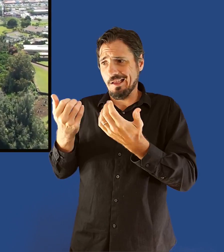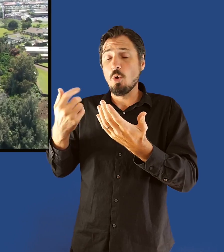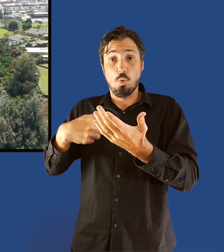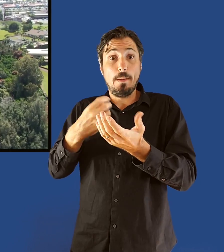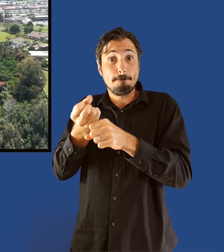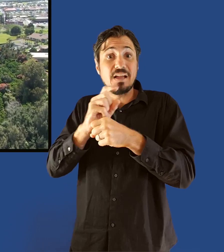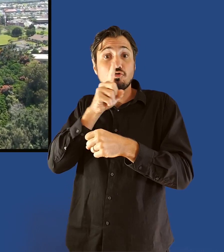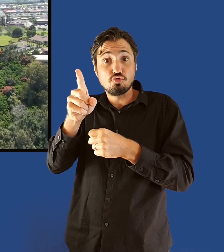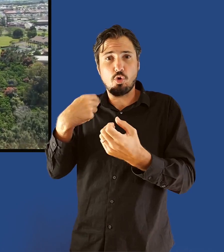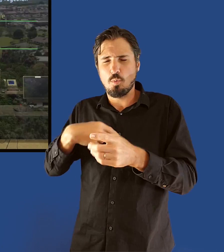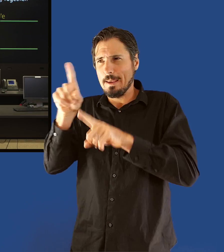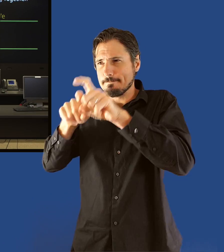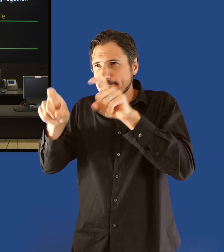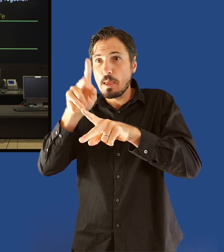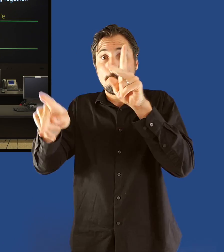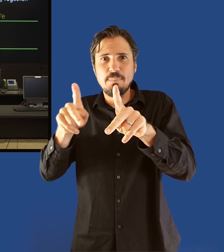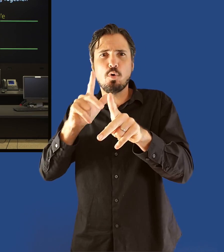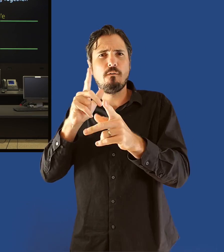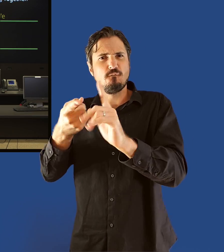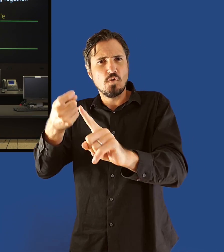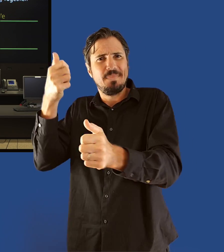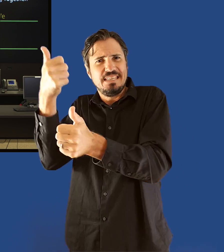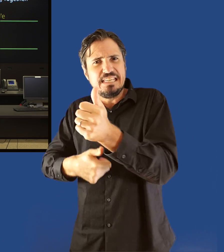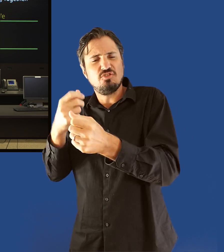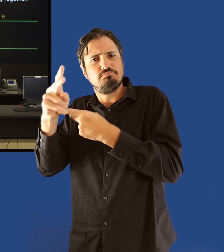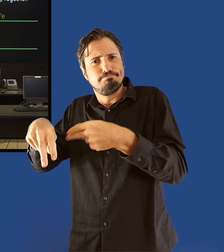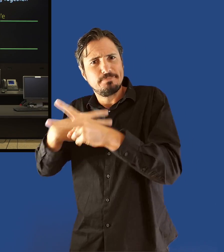We were gratified at the extremely positive response our survey teams received.